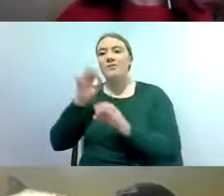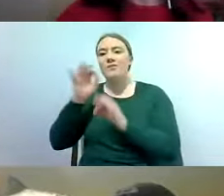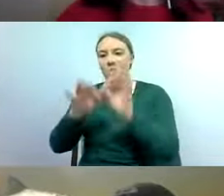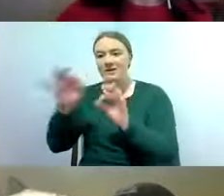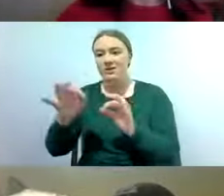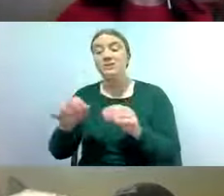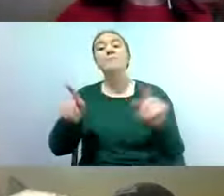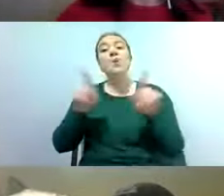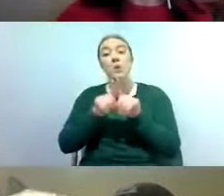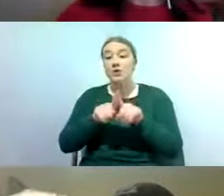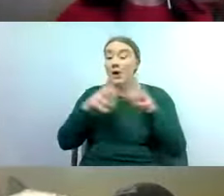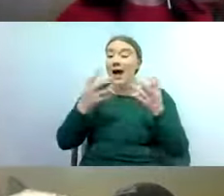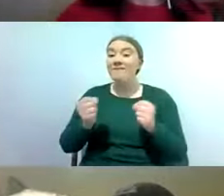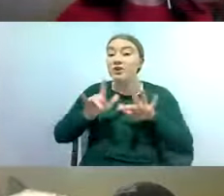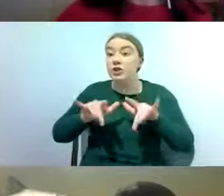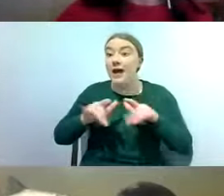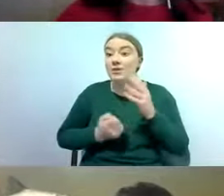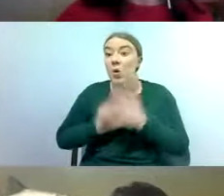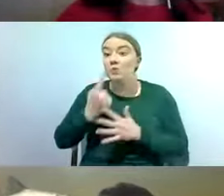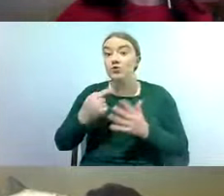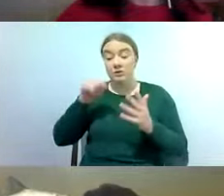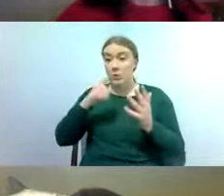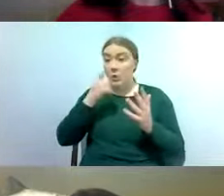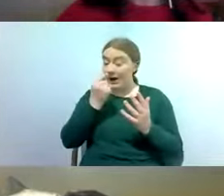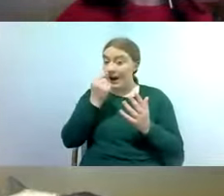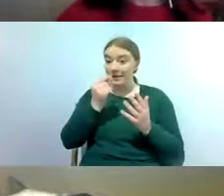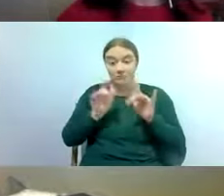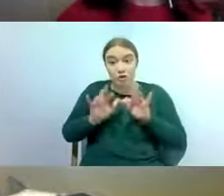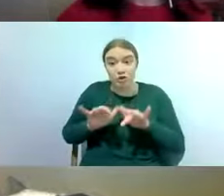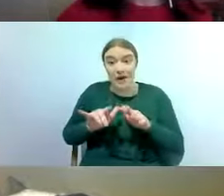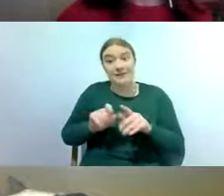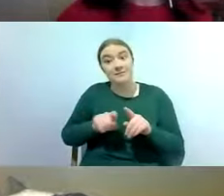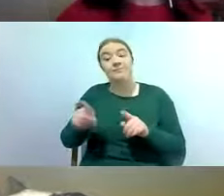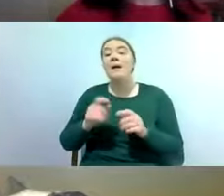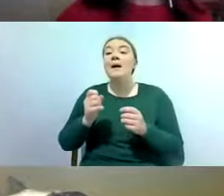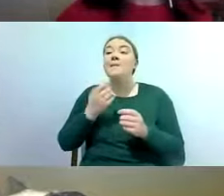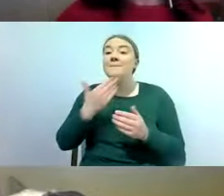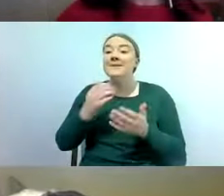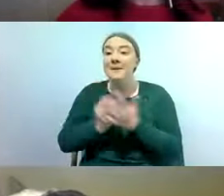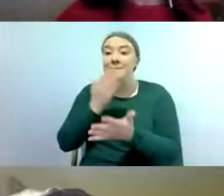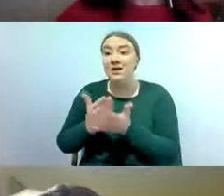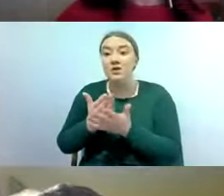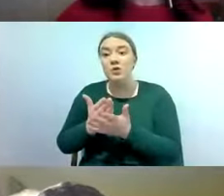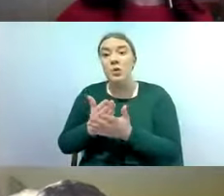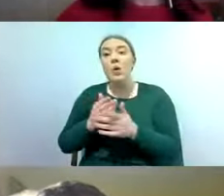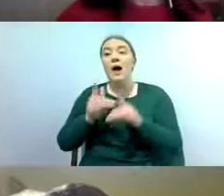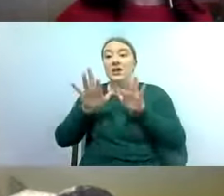as well and please ensure that you have selected to send messages to all attendees so everyone